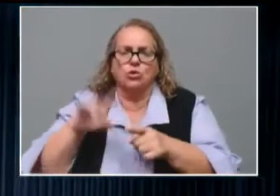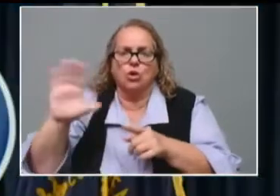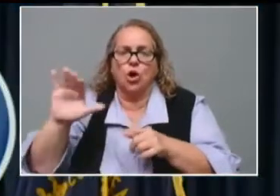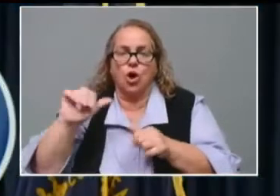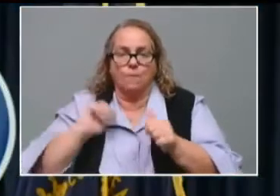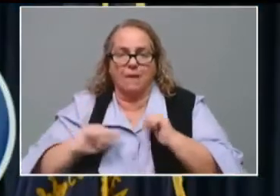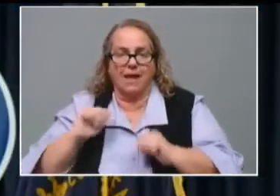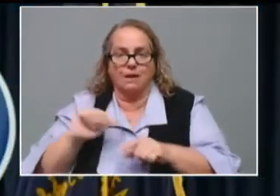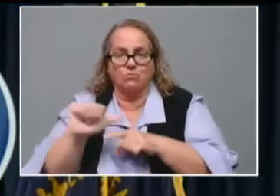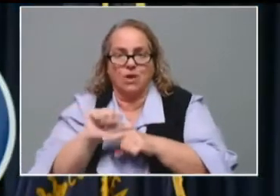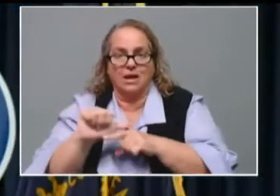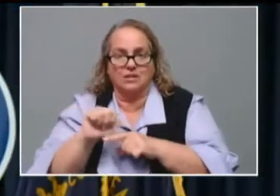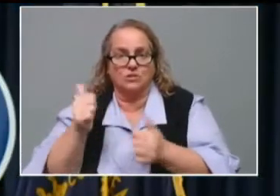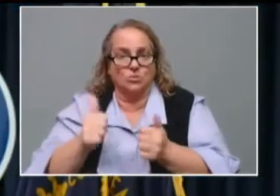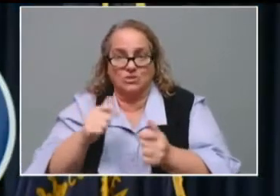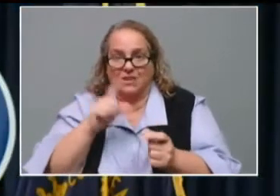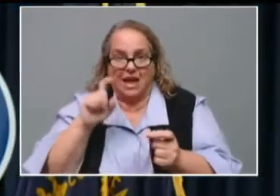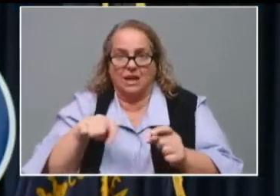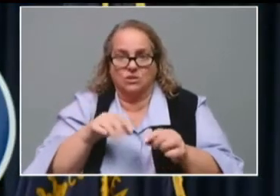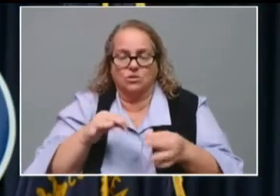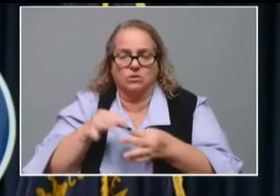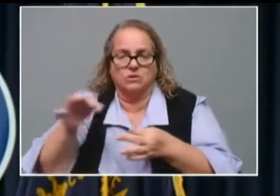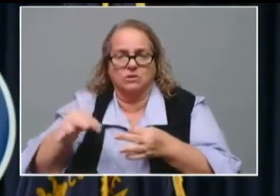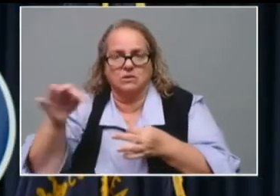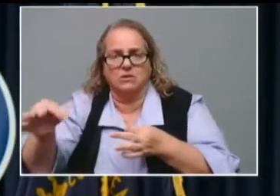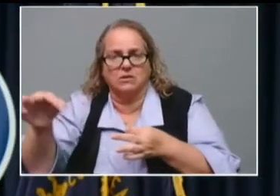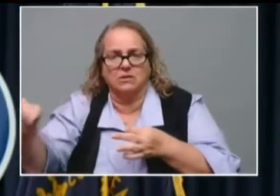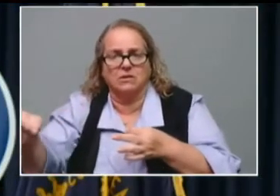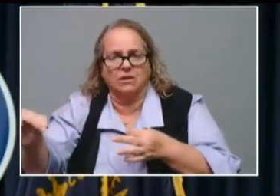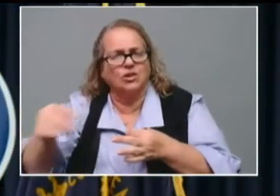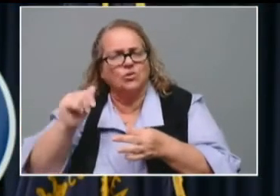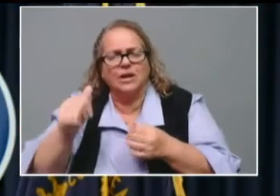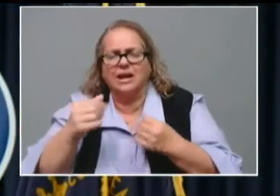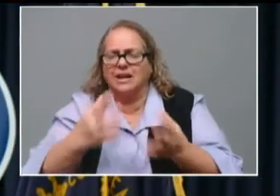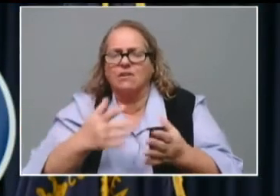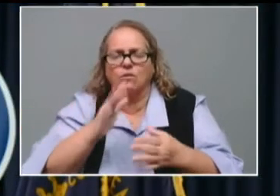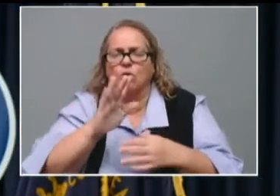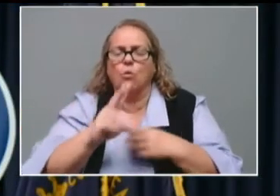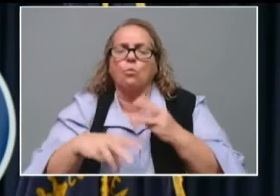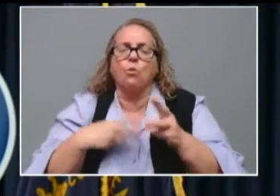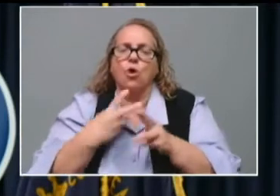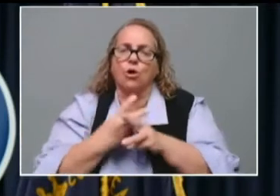for for so long. It can give them so much of their world back. And if we can all just